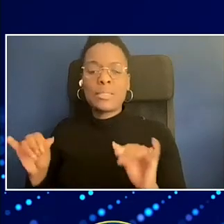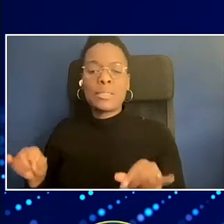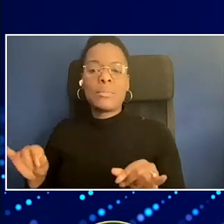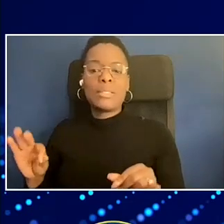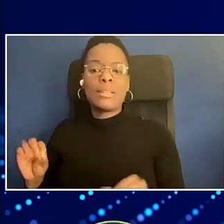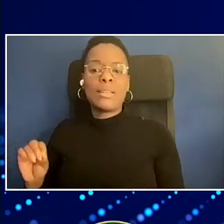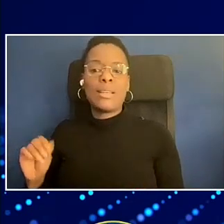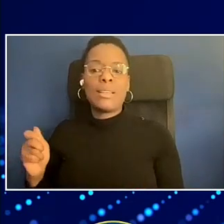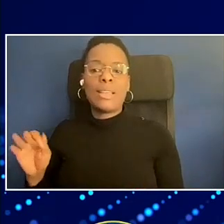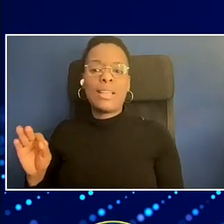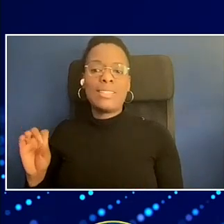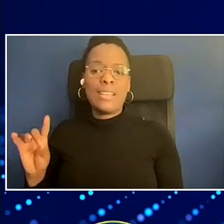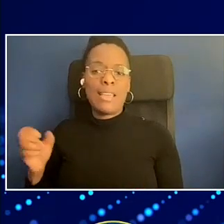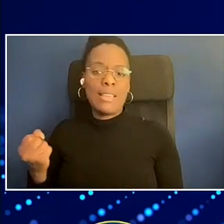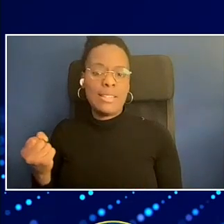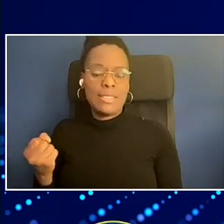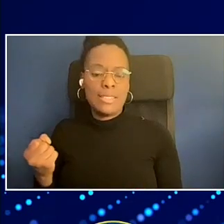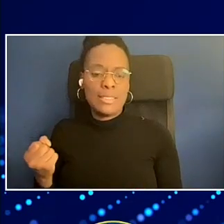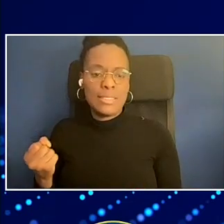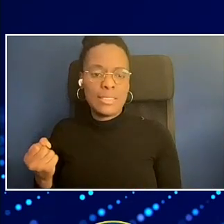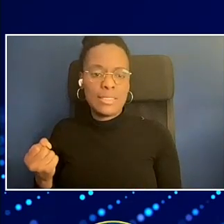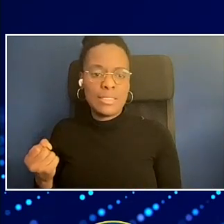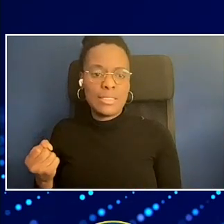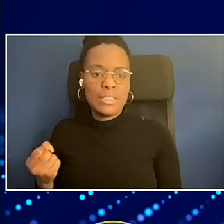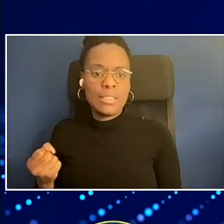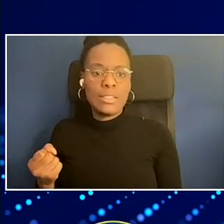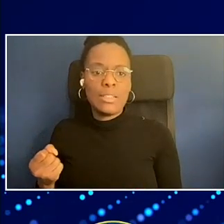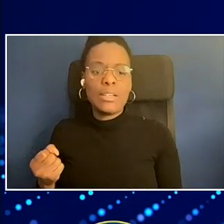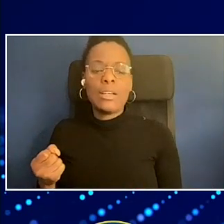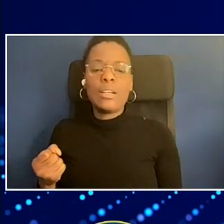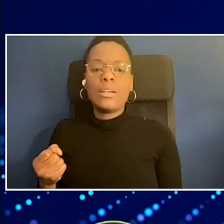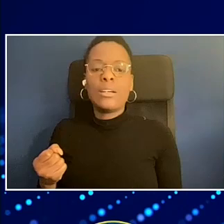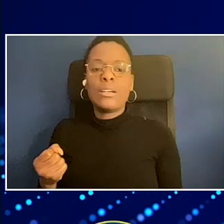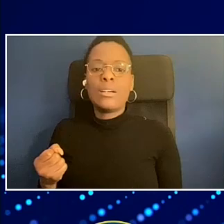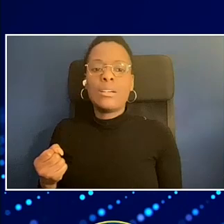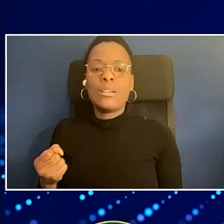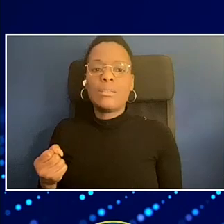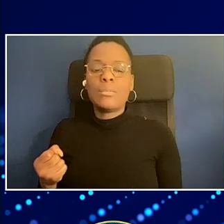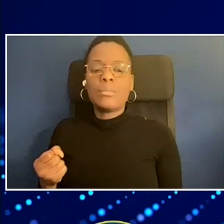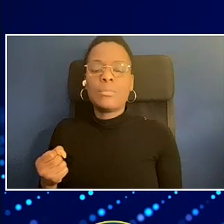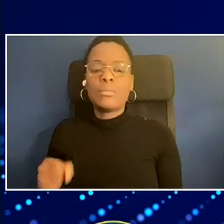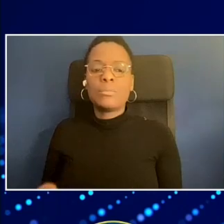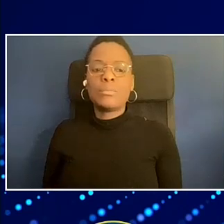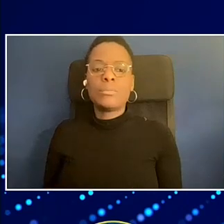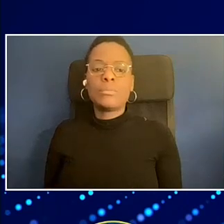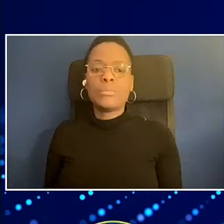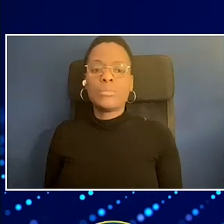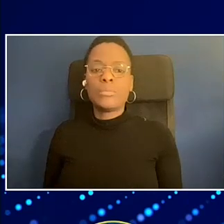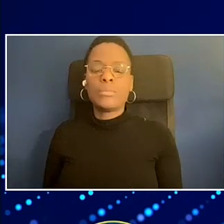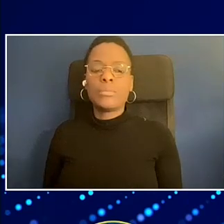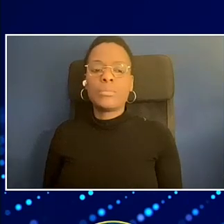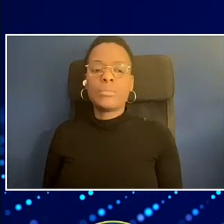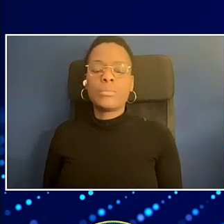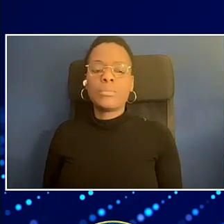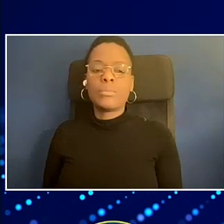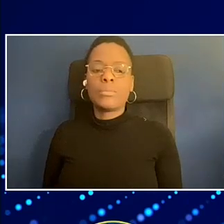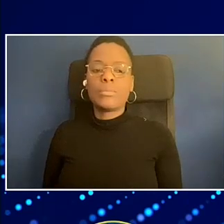a certain number of swipes and there's a certain number of meals where, you know, obviously, I- the cafeteria or the- at that time, that was all it was, it was